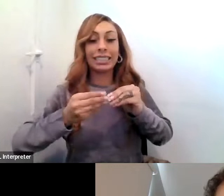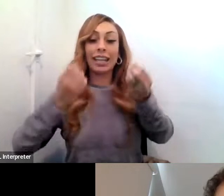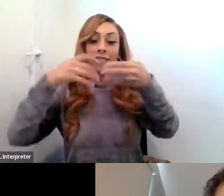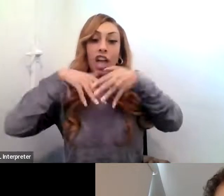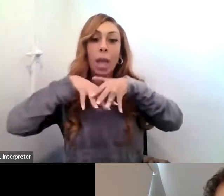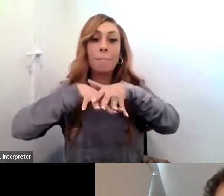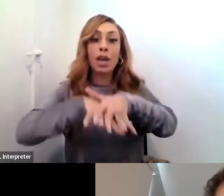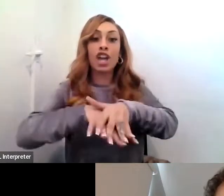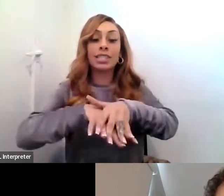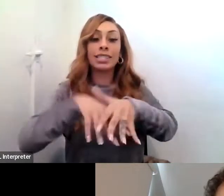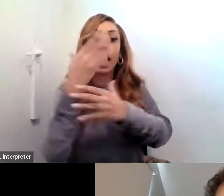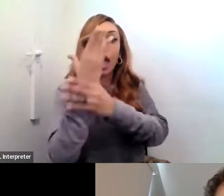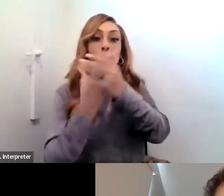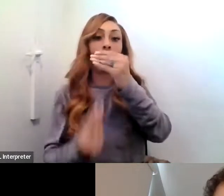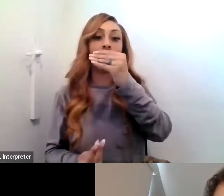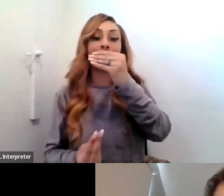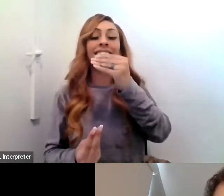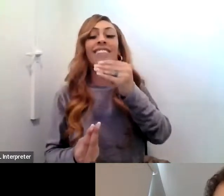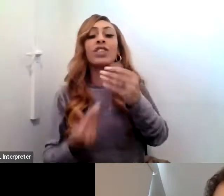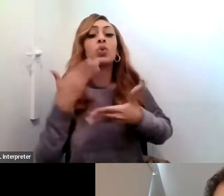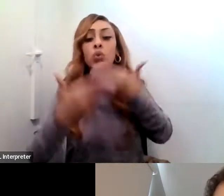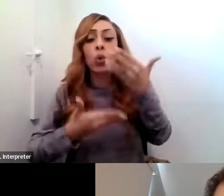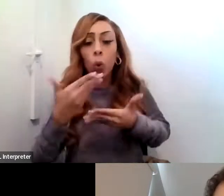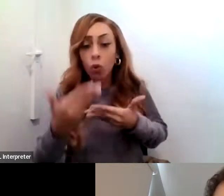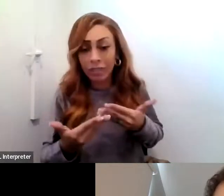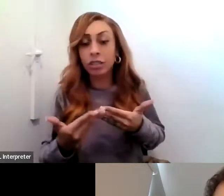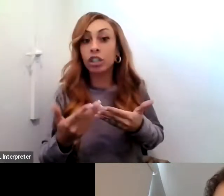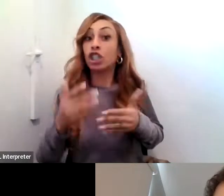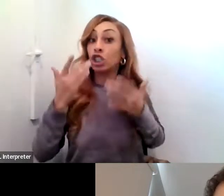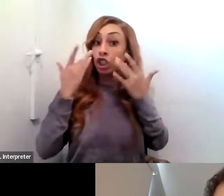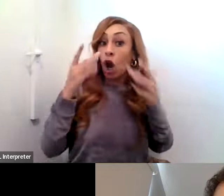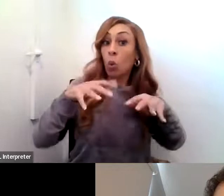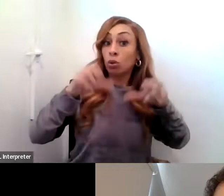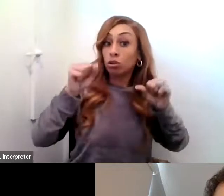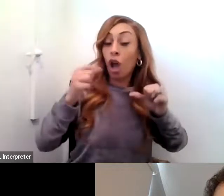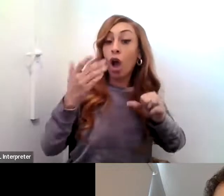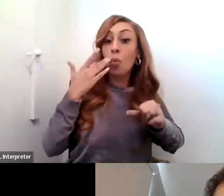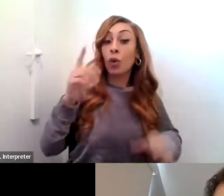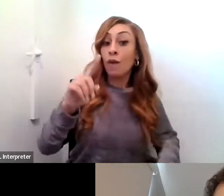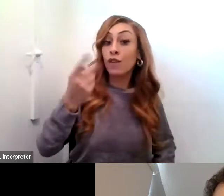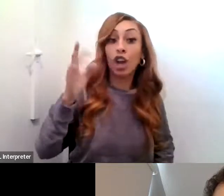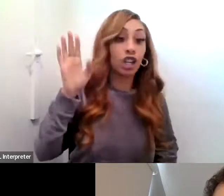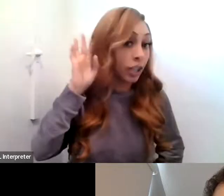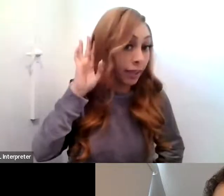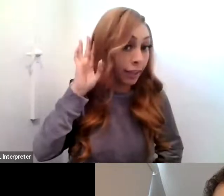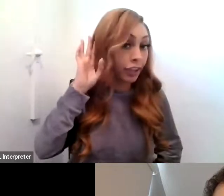They used to say that the show starts when you first hear about it, and finishes when you eventually forget about it.